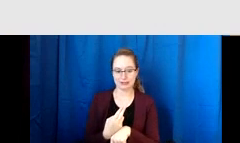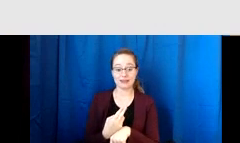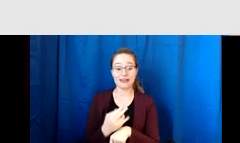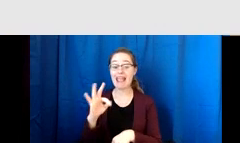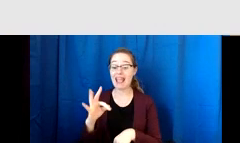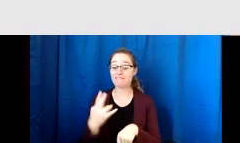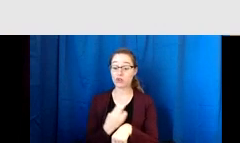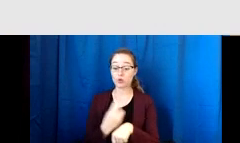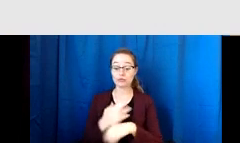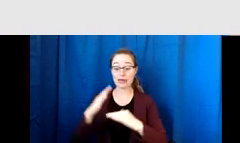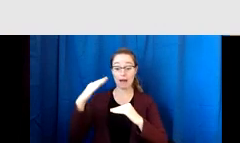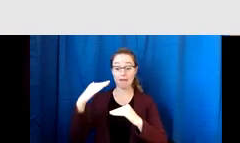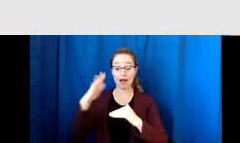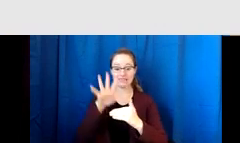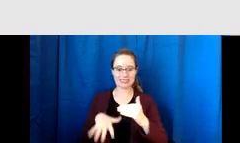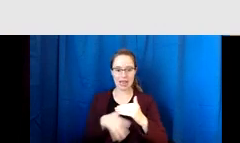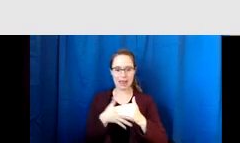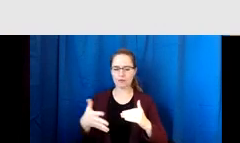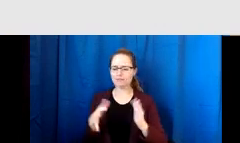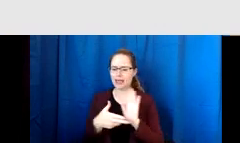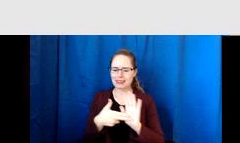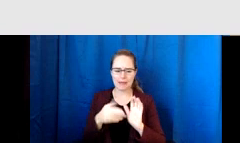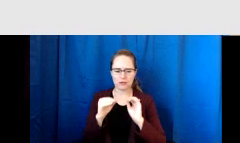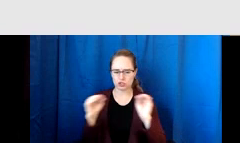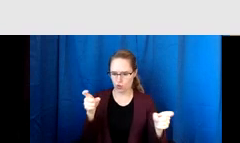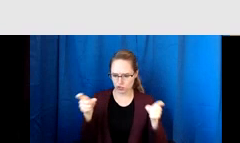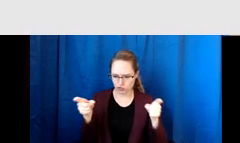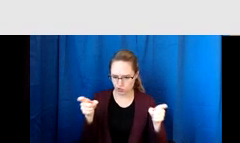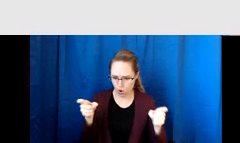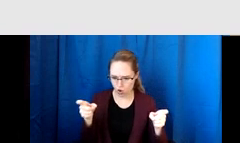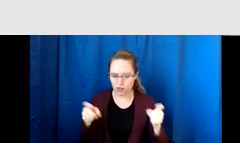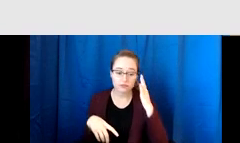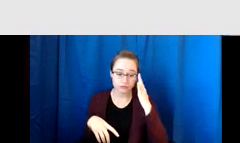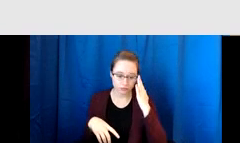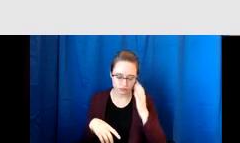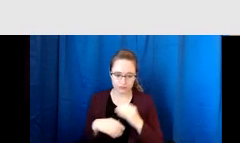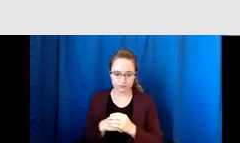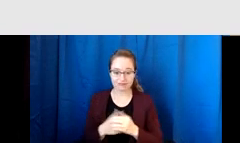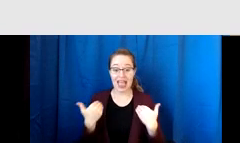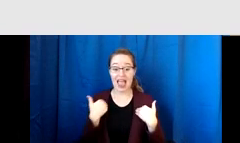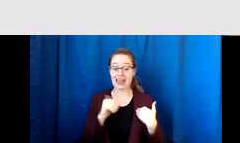It was not a label for any control. So we just have this agricultural classifications